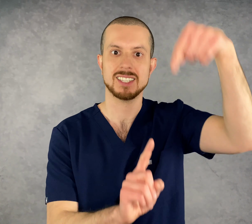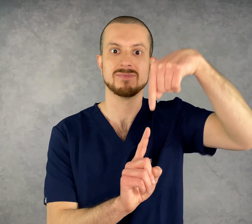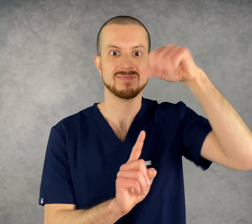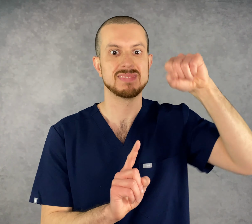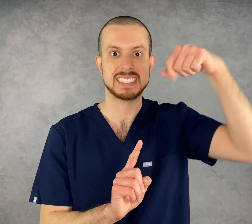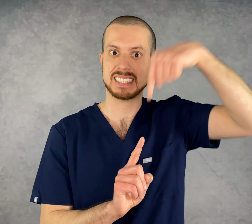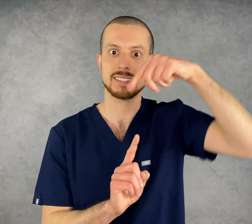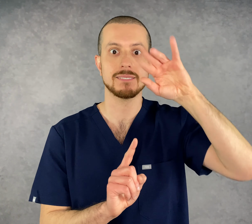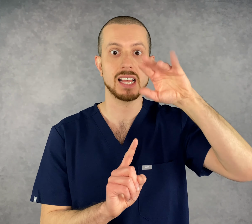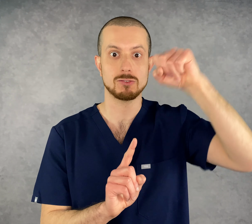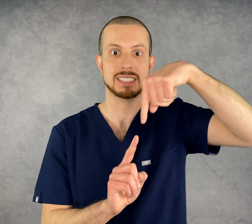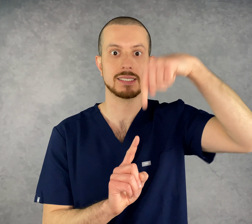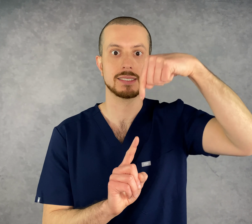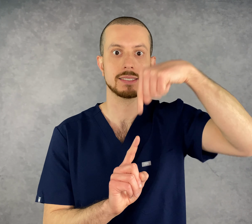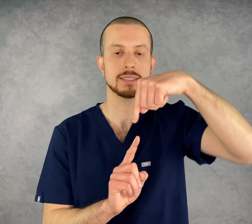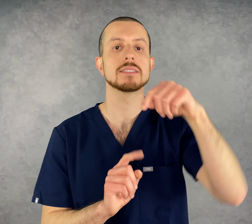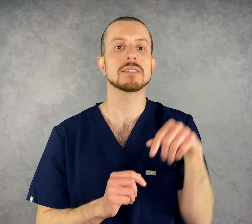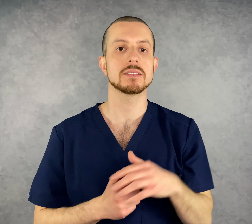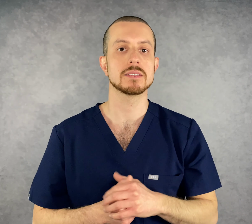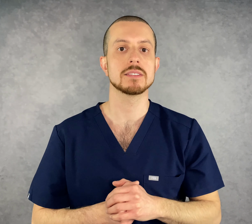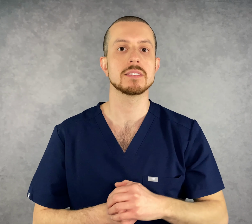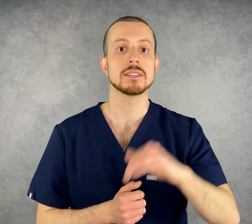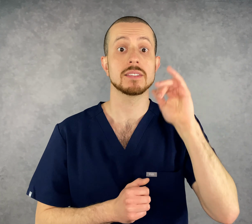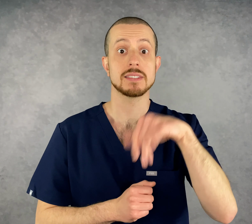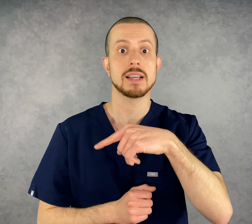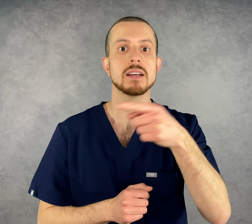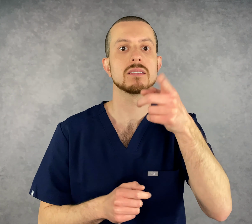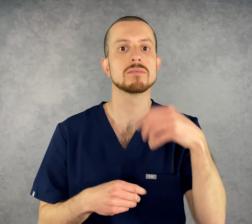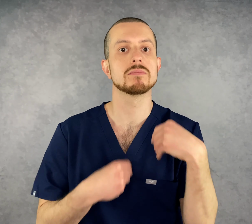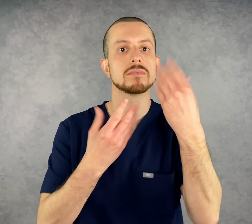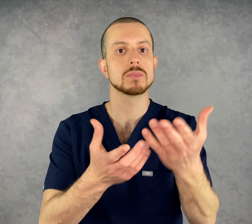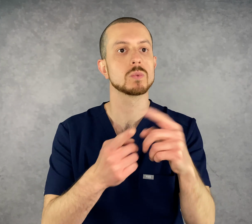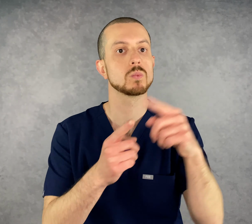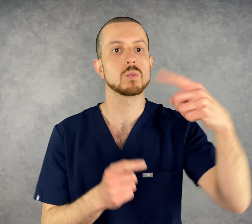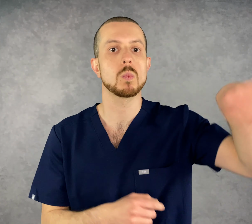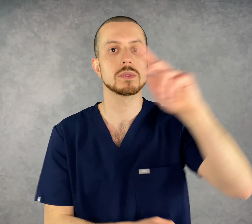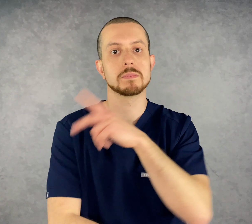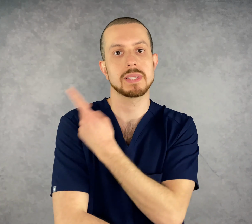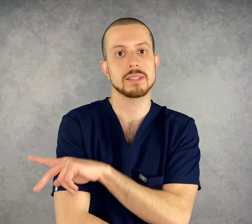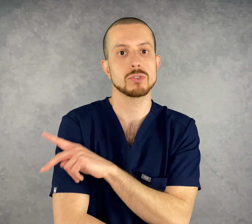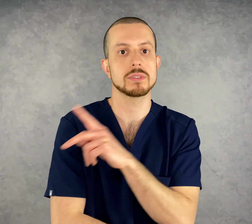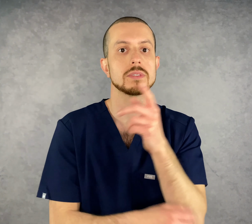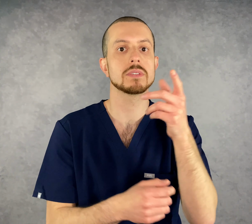the virus for destruction. This is what we are giving to those patients.